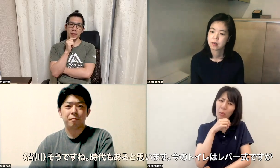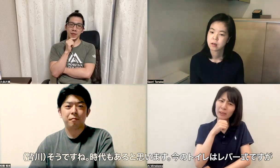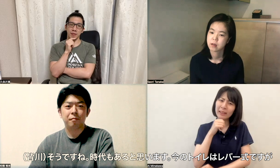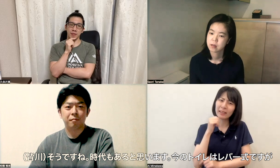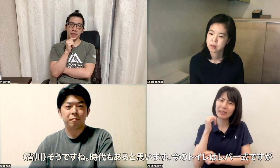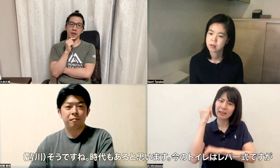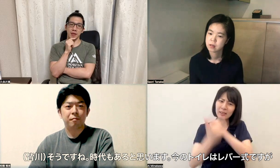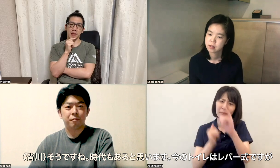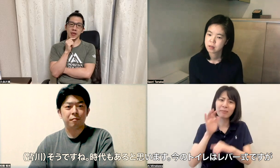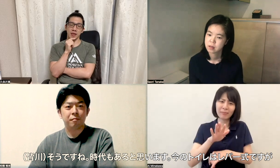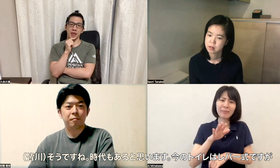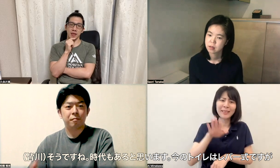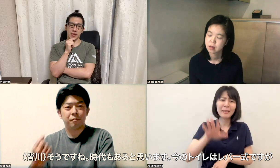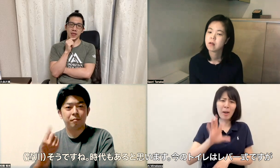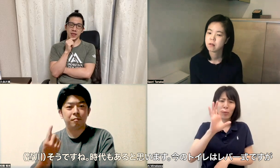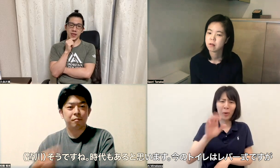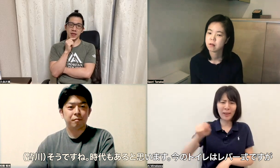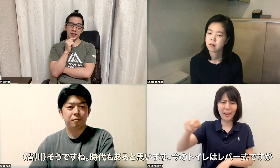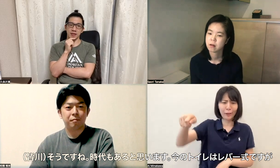(AM) Well, I think the words depend on times, too. Today's toilets are lever-type,